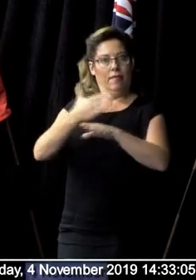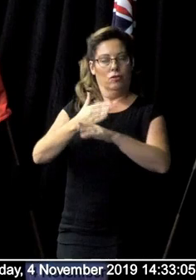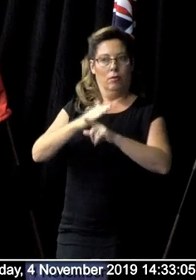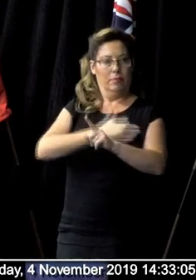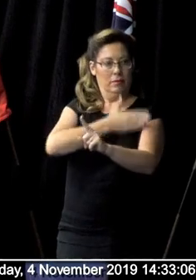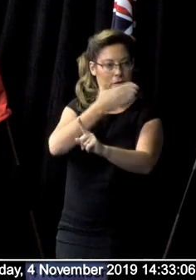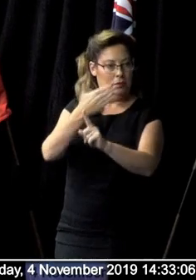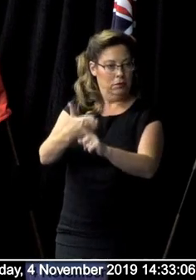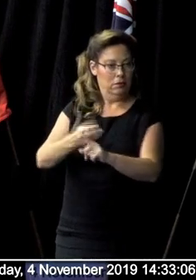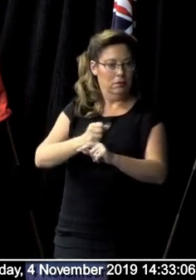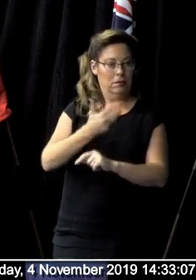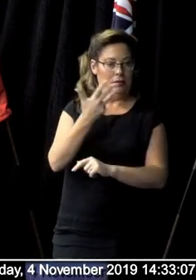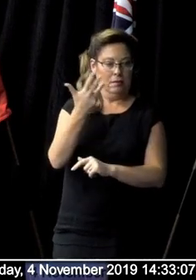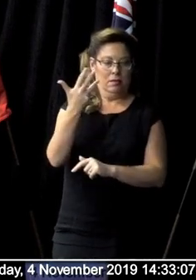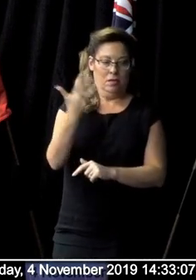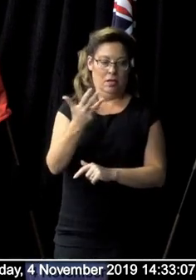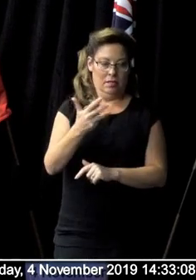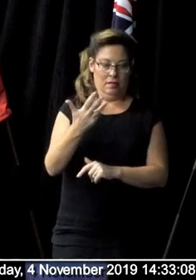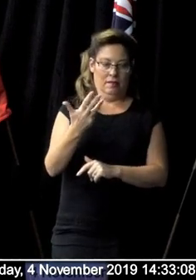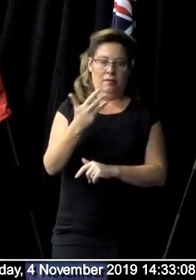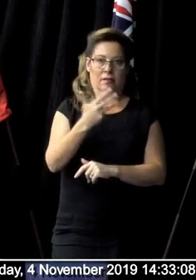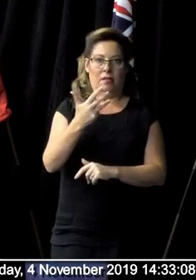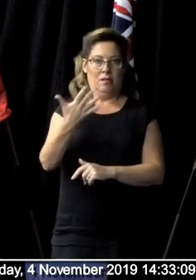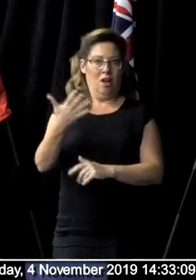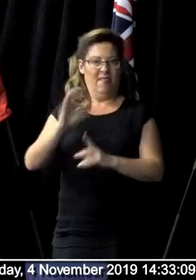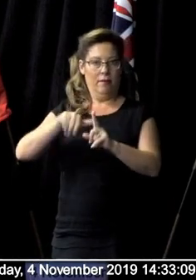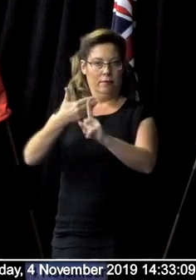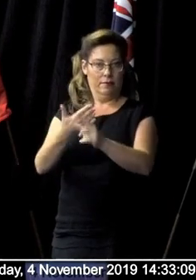Prior to that, did your work experience include the following: working